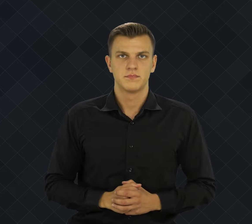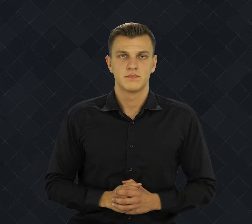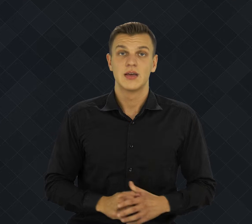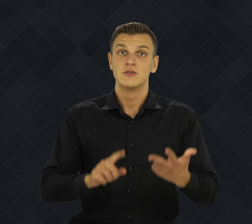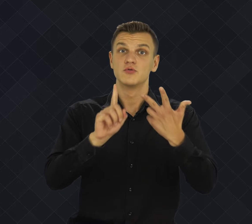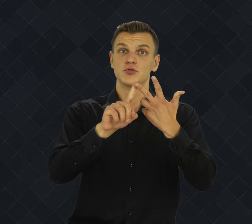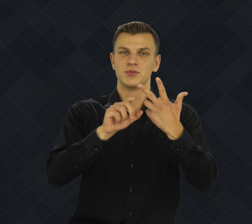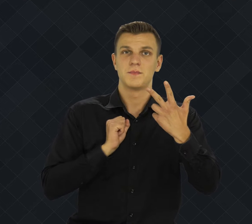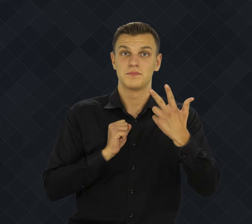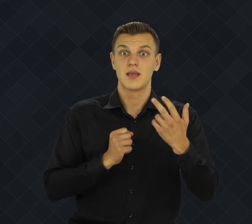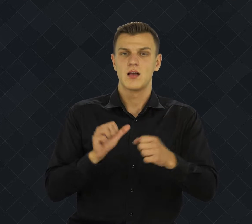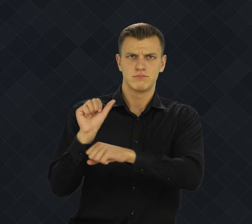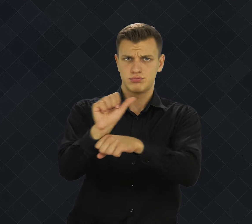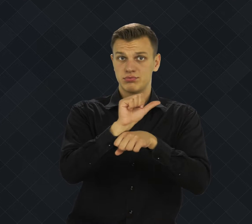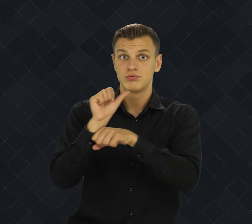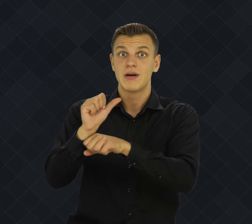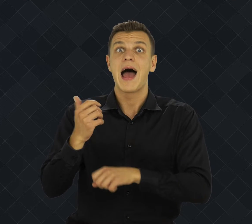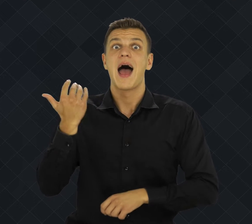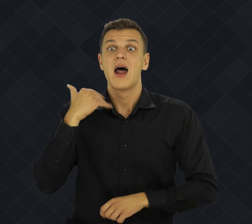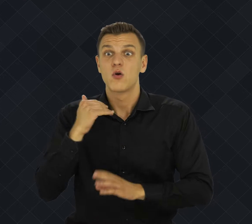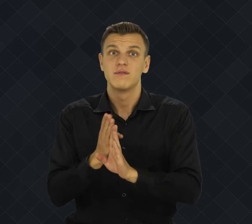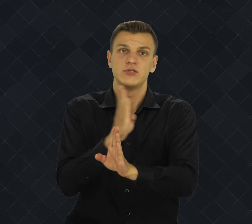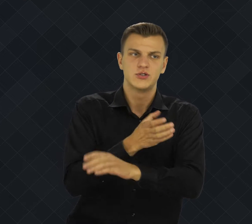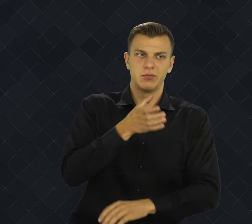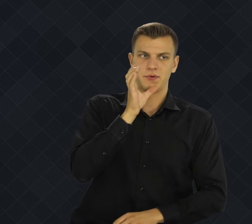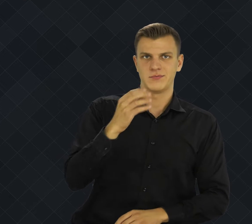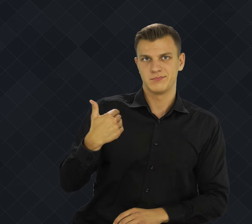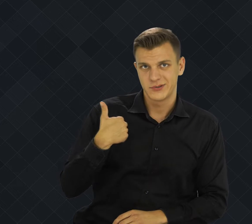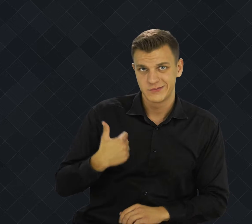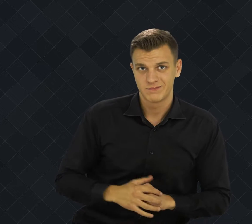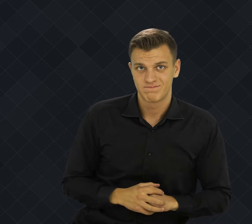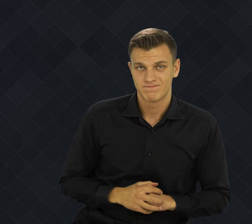For driving after alcohol.